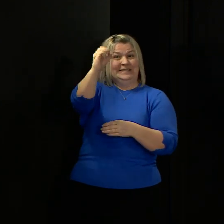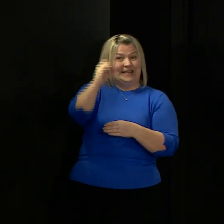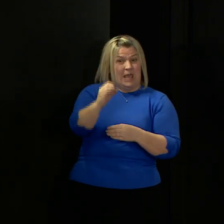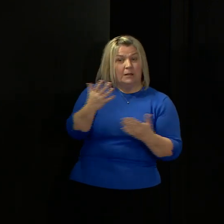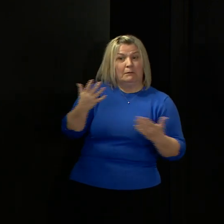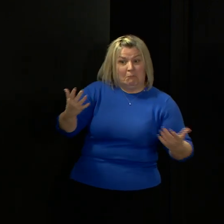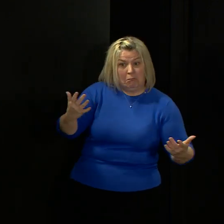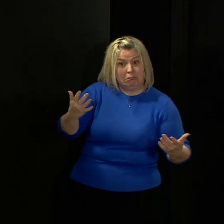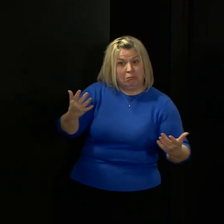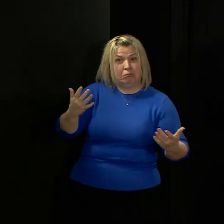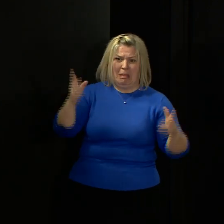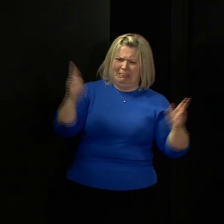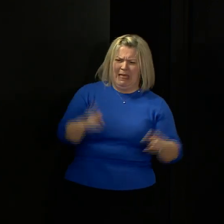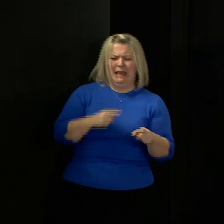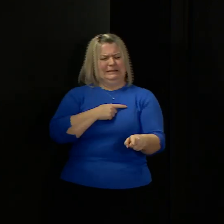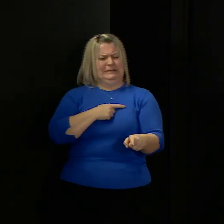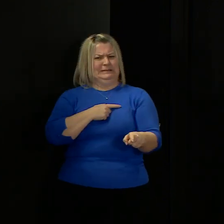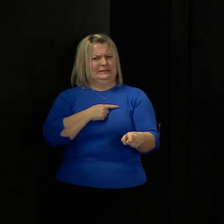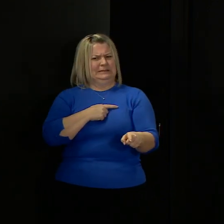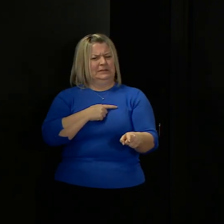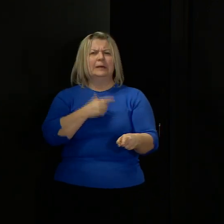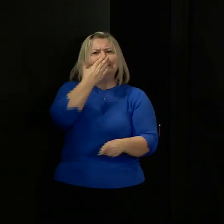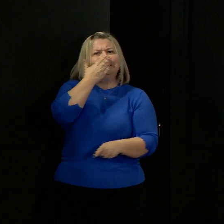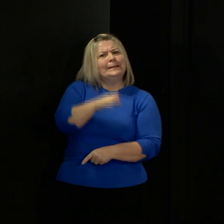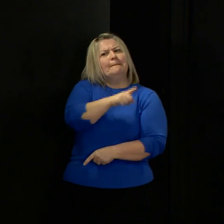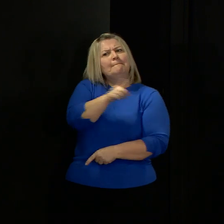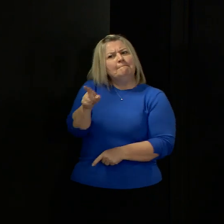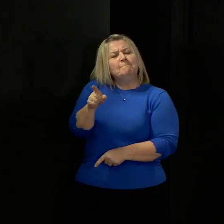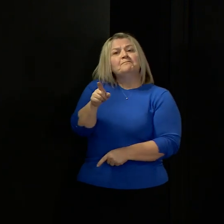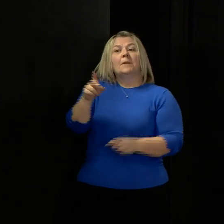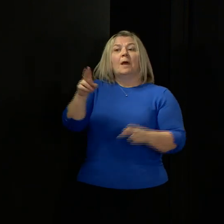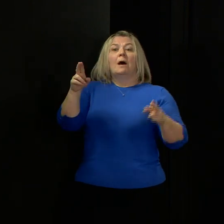concentrate on today the strong evidence that a reduction in people coming